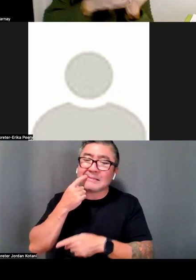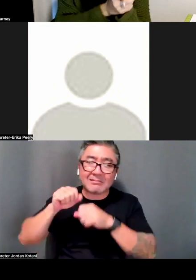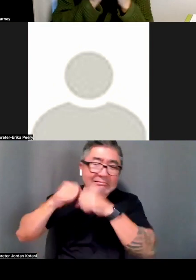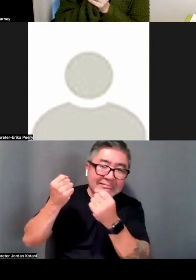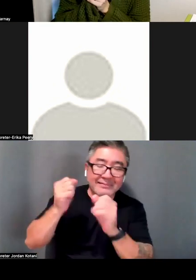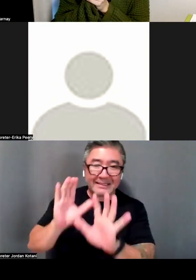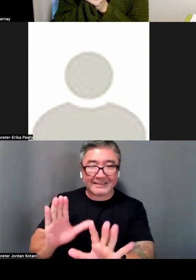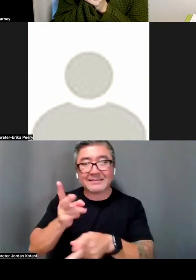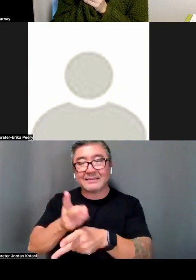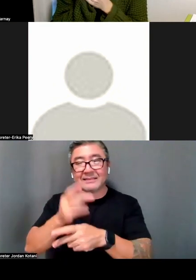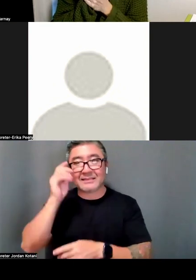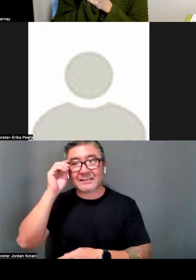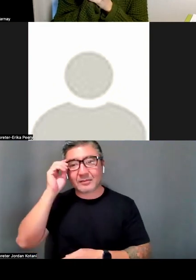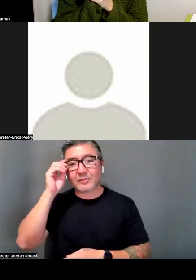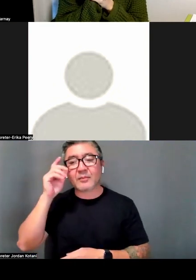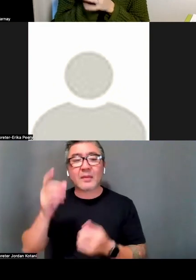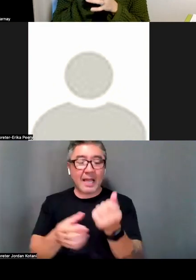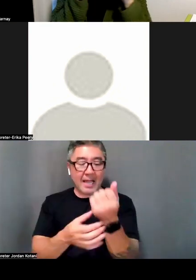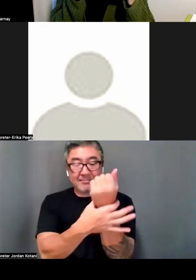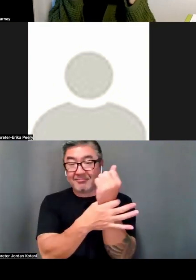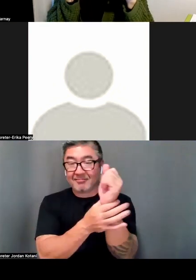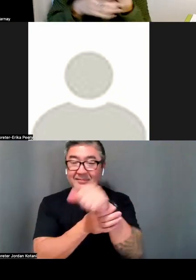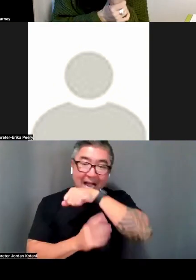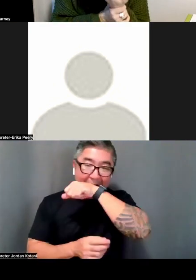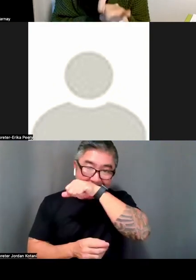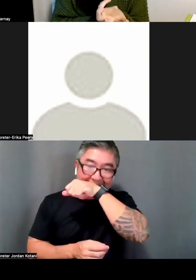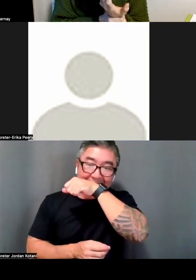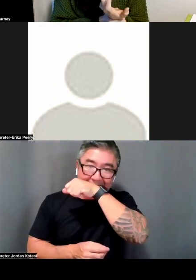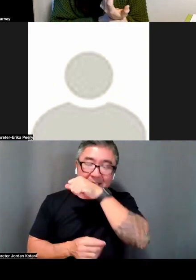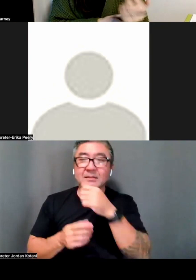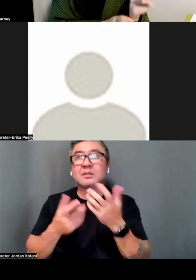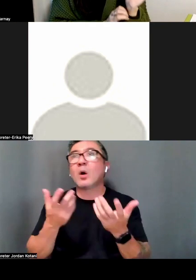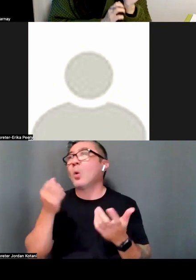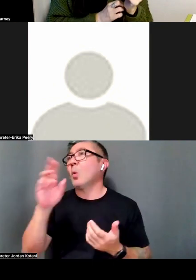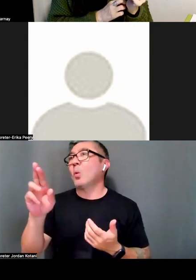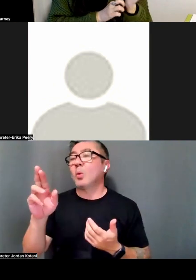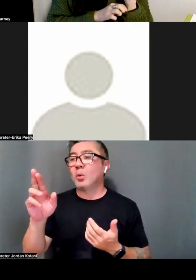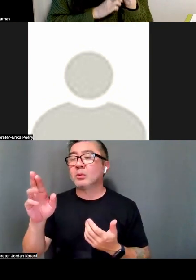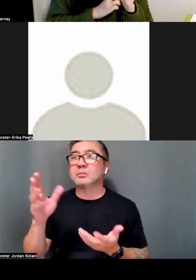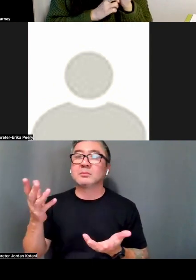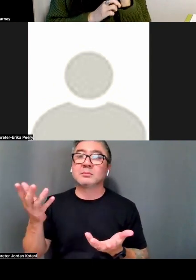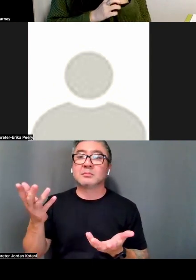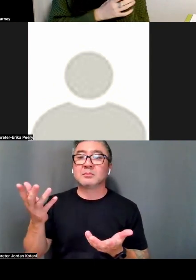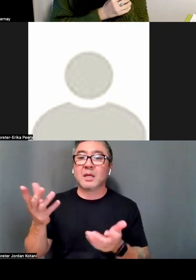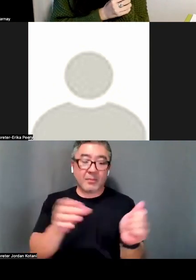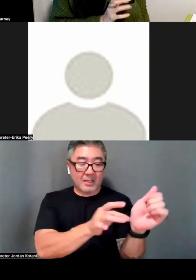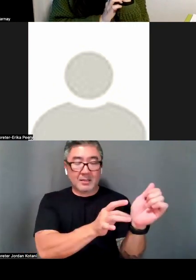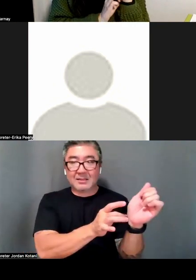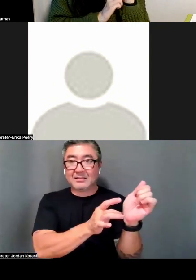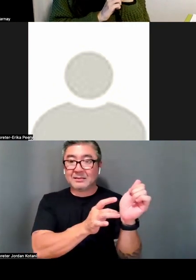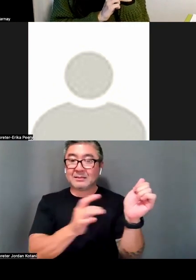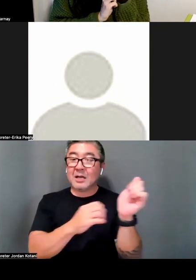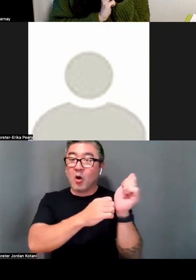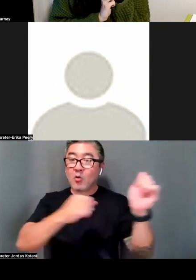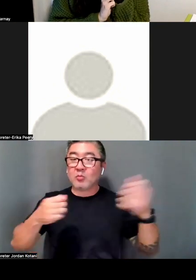Have the chewelry, can be something that, rubber band or scrunchie that is okay and safe for them